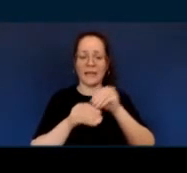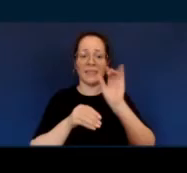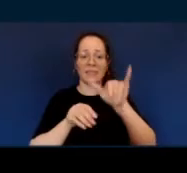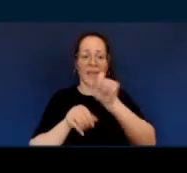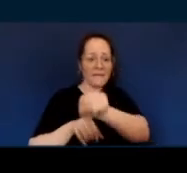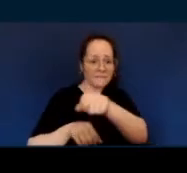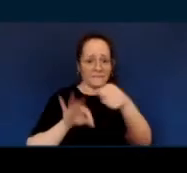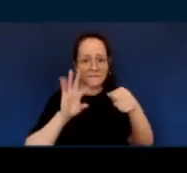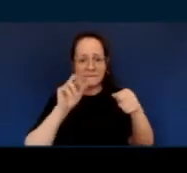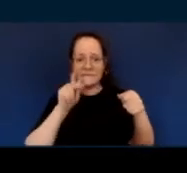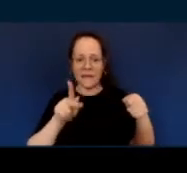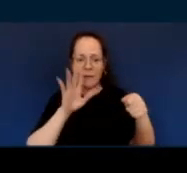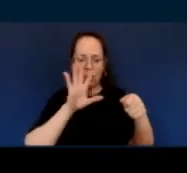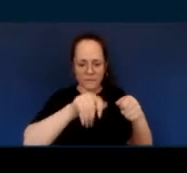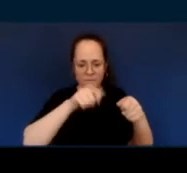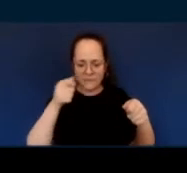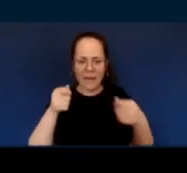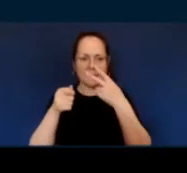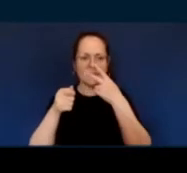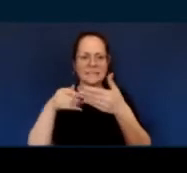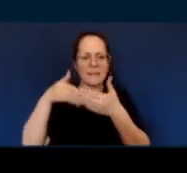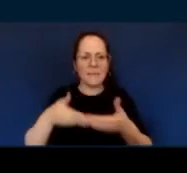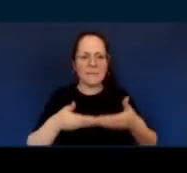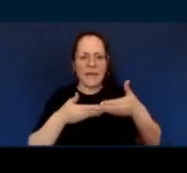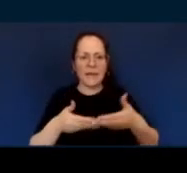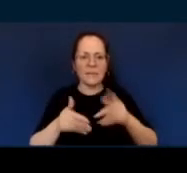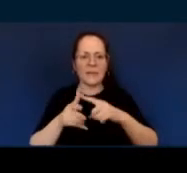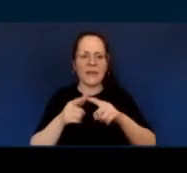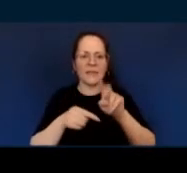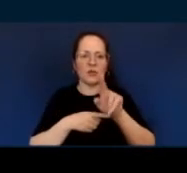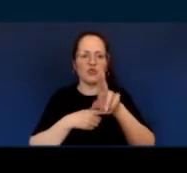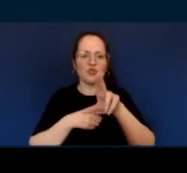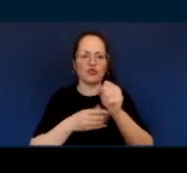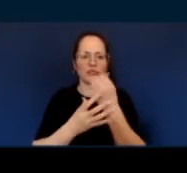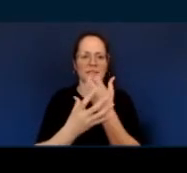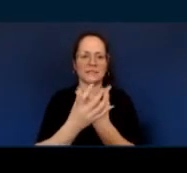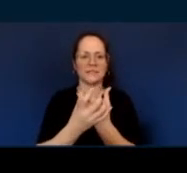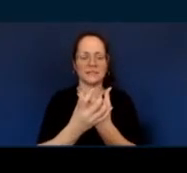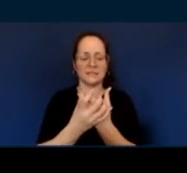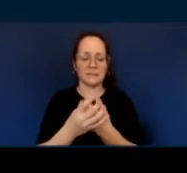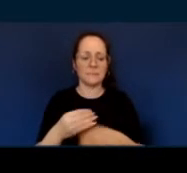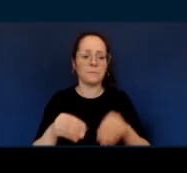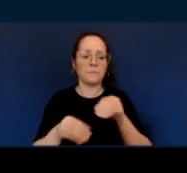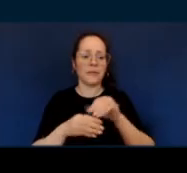THE BABY AND THE BACK OF THE U TERUS. JUMPING SEVERAL CENTURIES I WANT